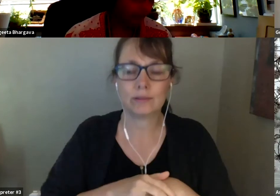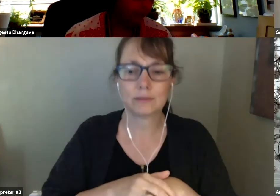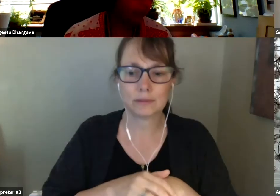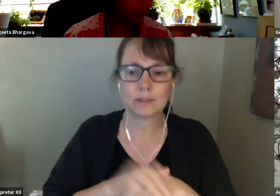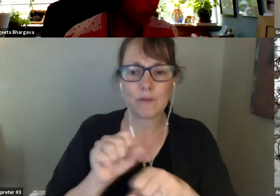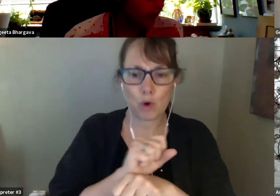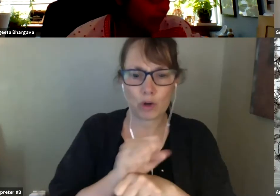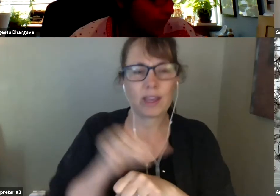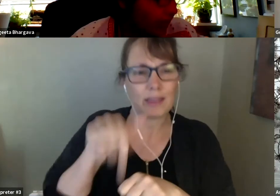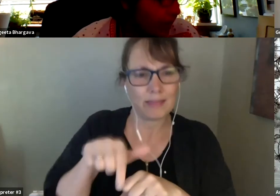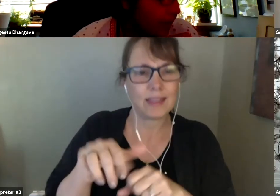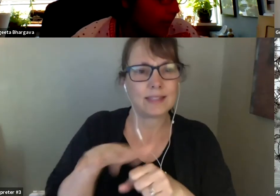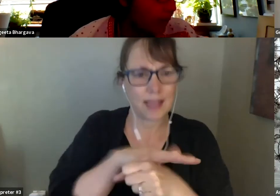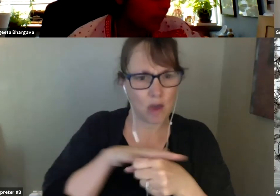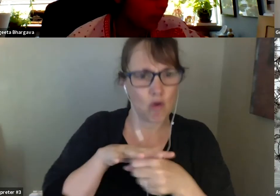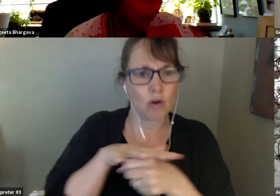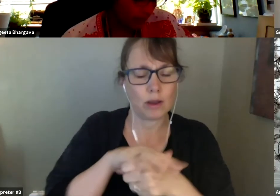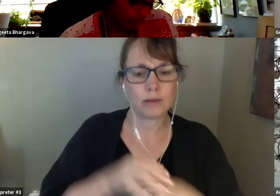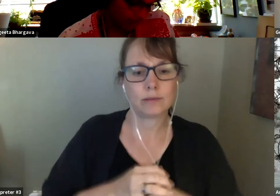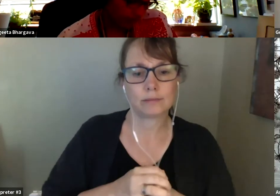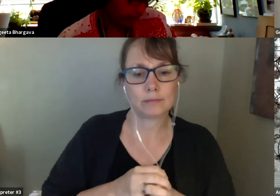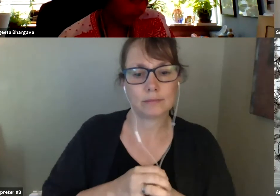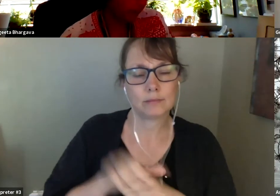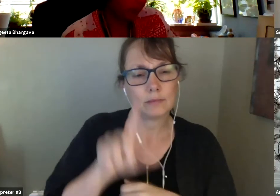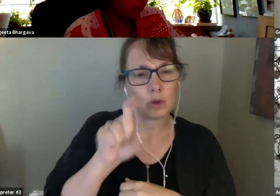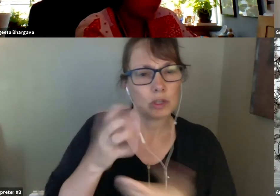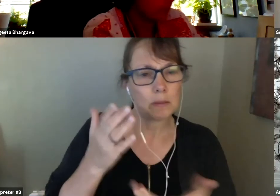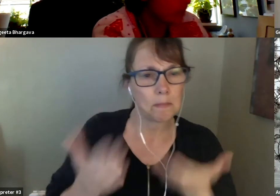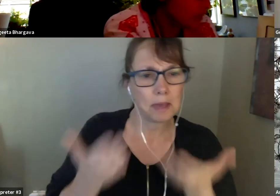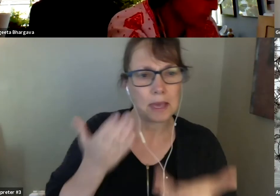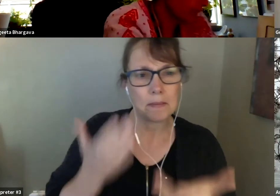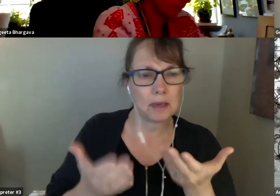Sangeeta and George. Great summary. Maybe more of an observation than a question because